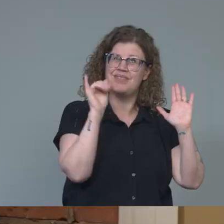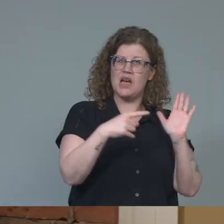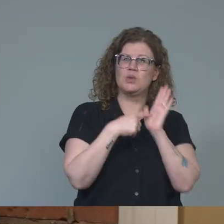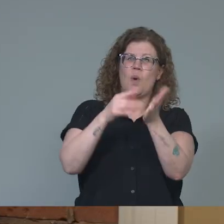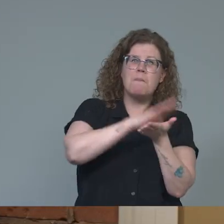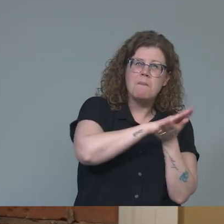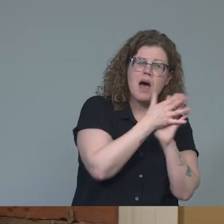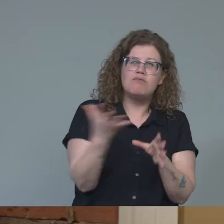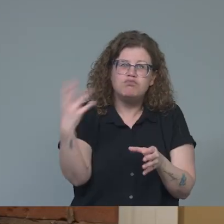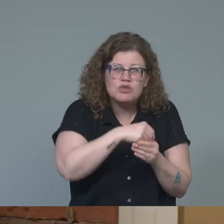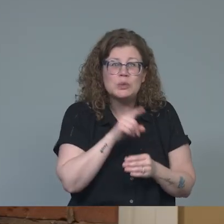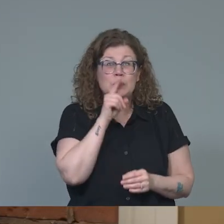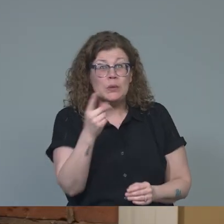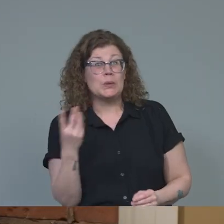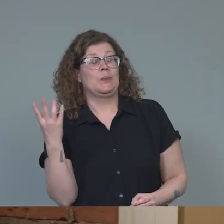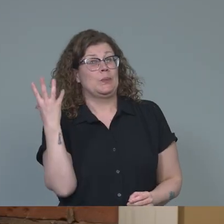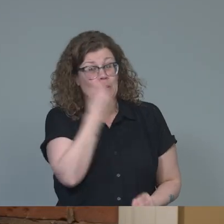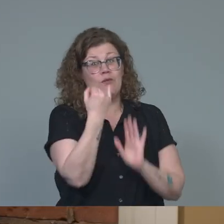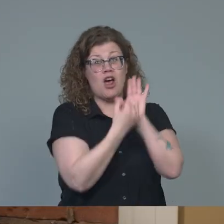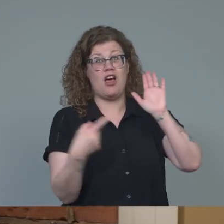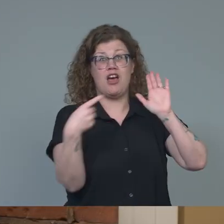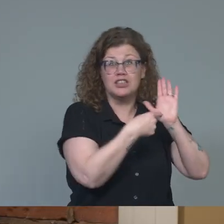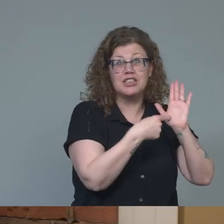There's a really beautiful piece here in Calgary up in Martindale where he did that